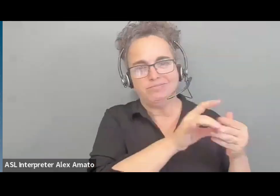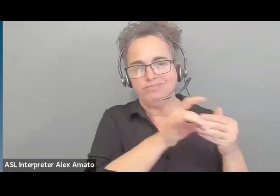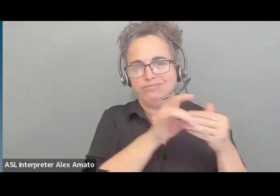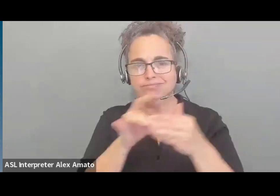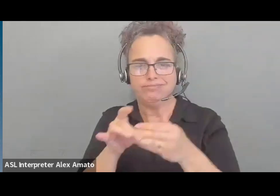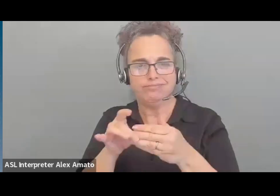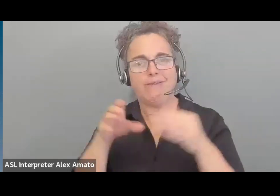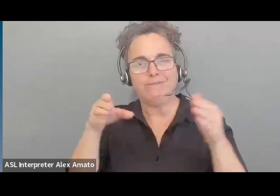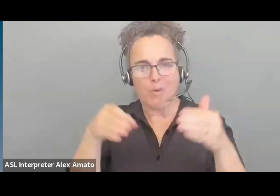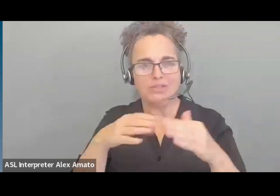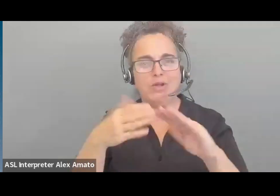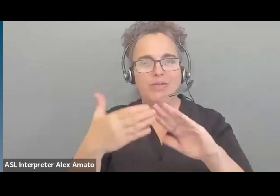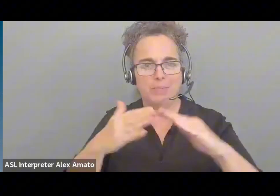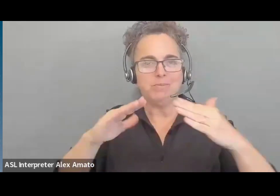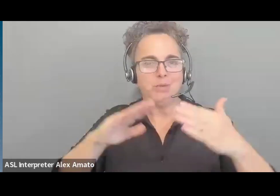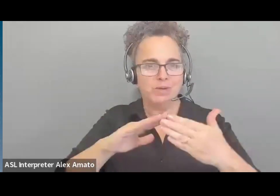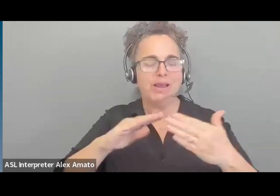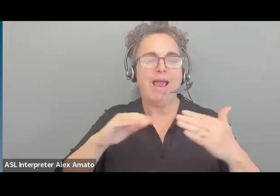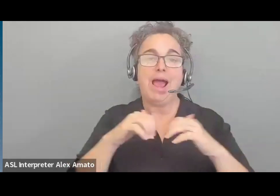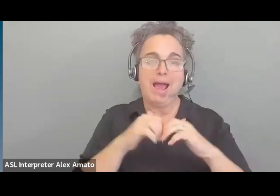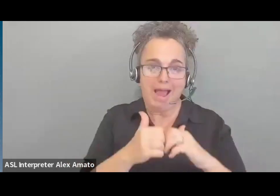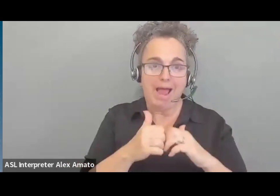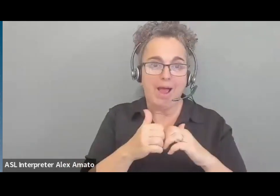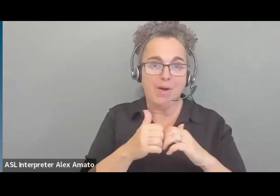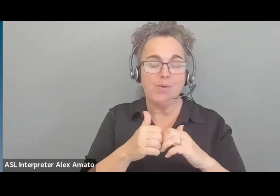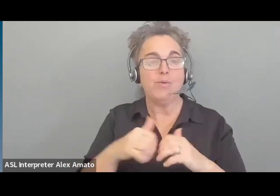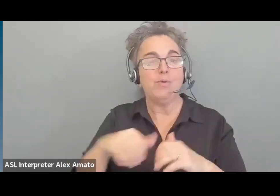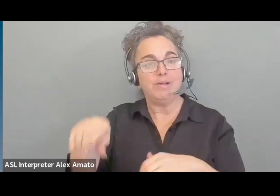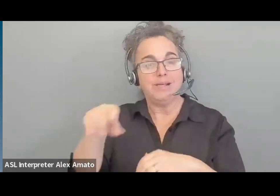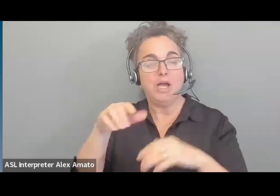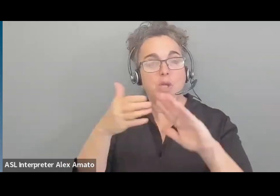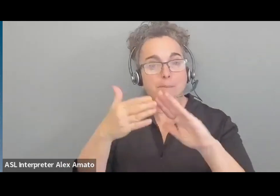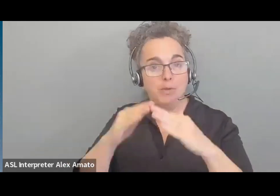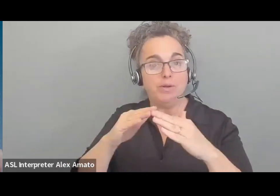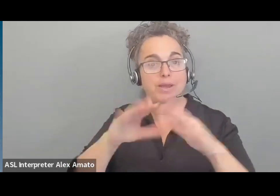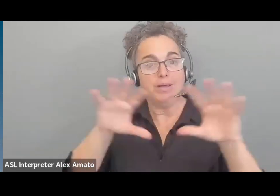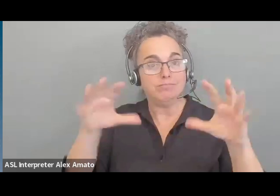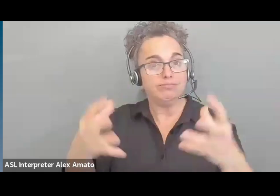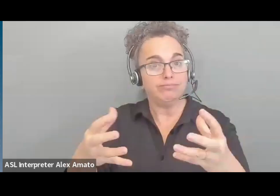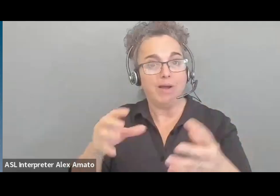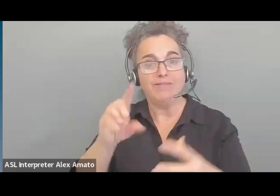How do you bring in the community of disabled players into what you're doing?